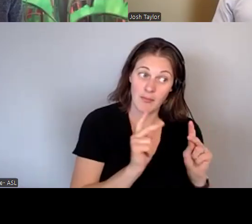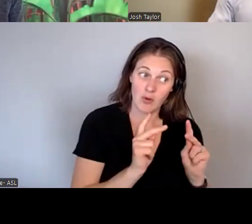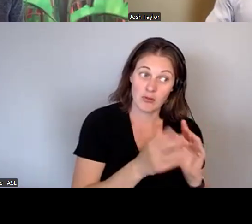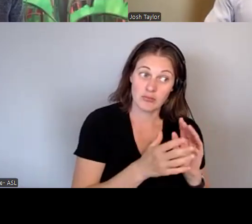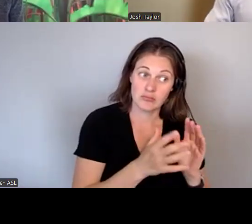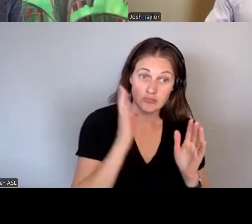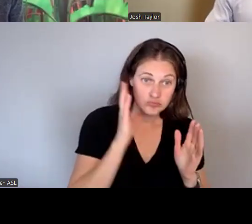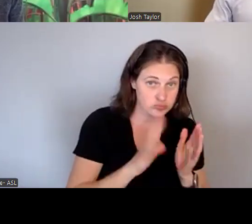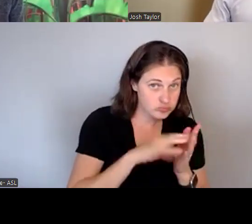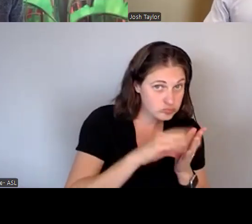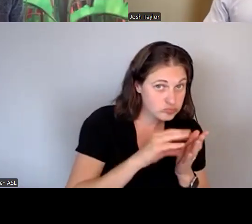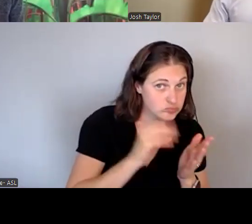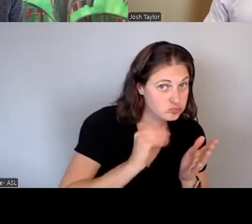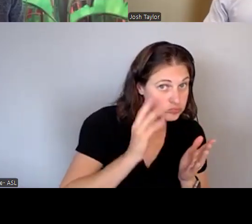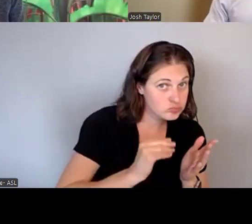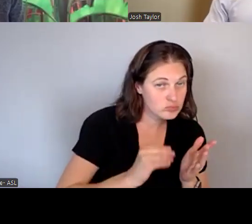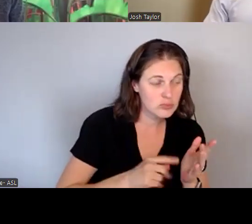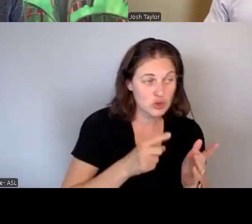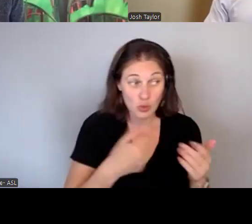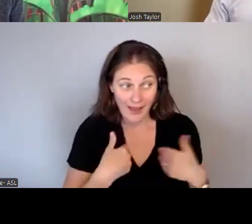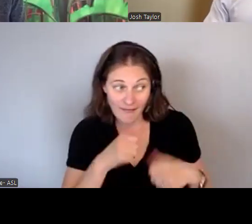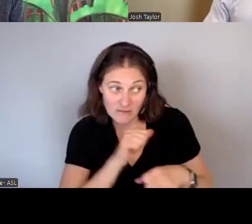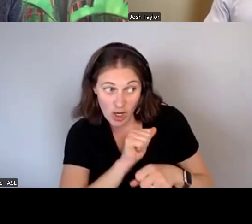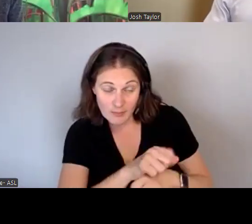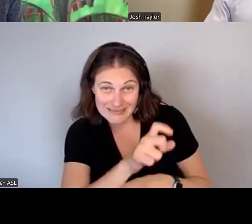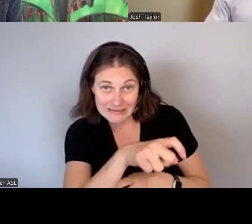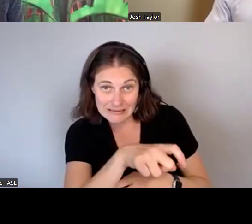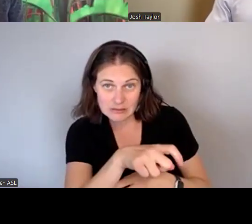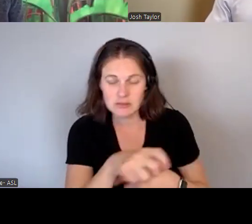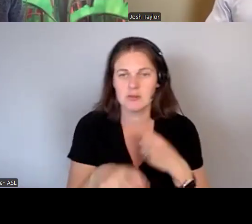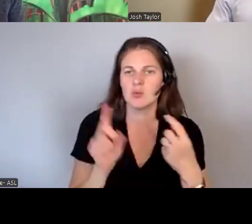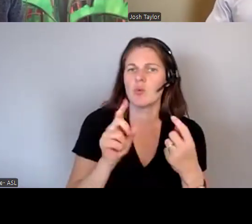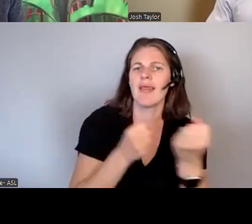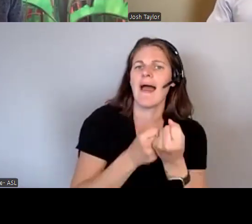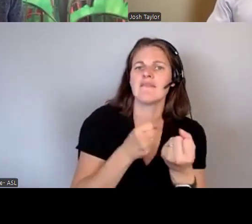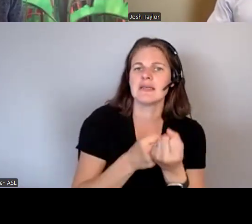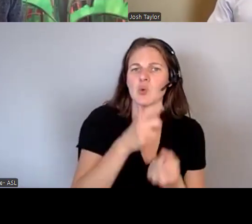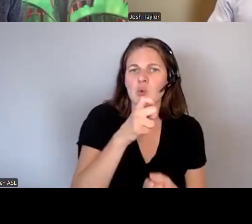Do you have these jobs to fill? I mean, and then where are your advocates? You know, who's the decision makers?